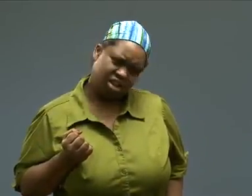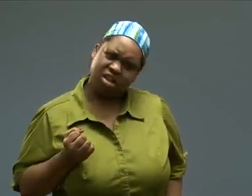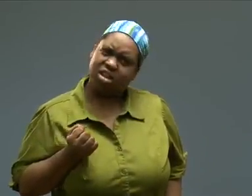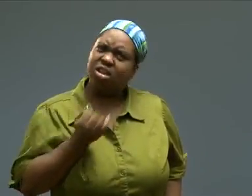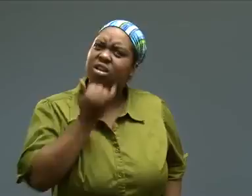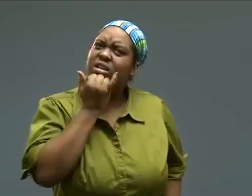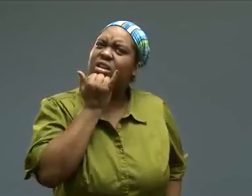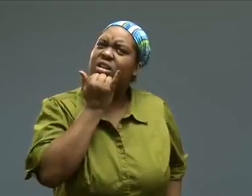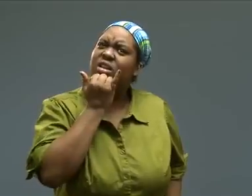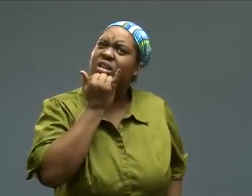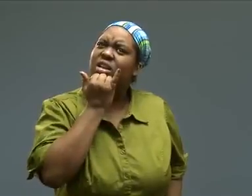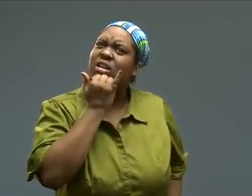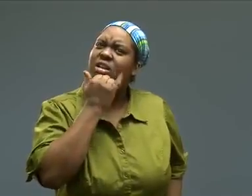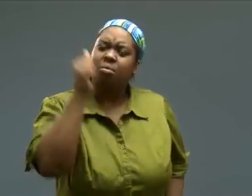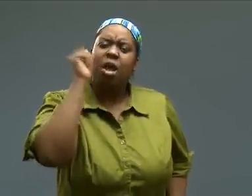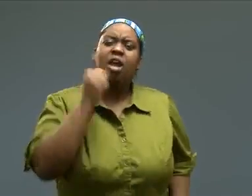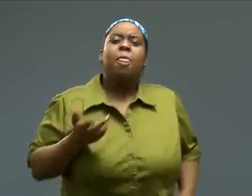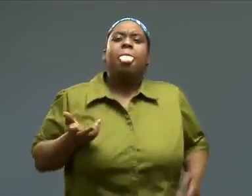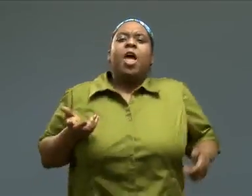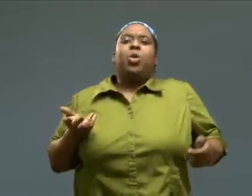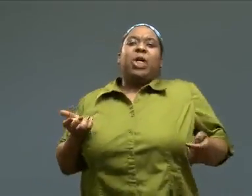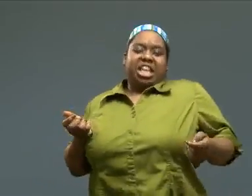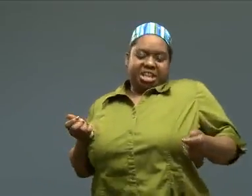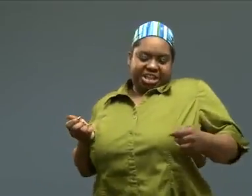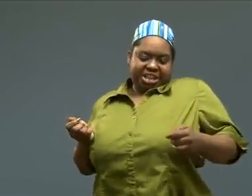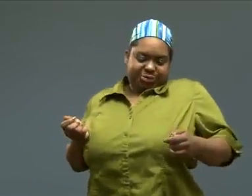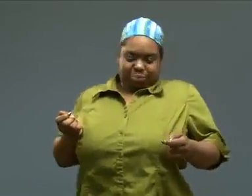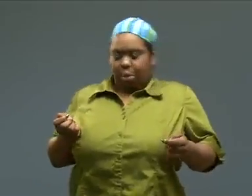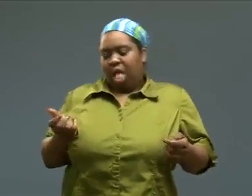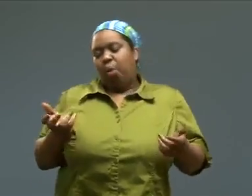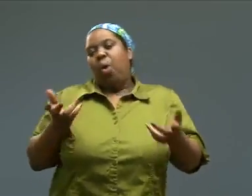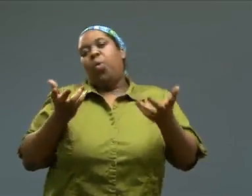She asked, "What's wrong?"